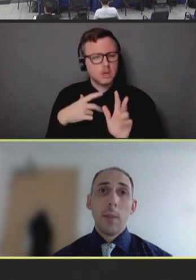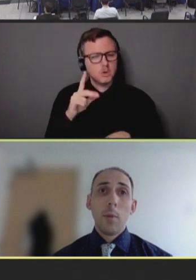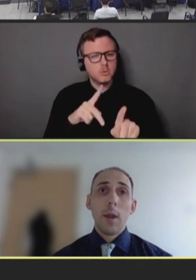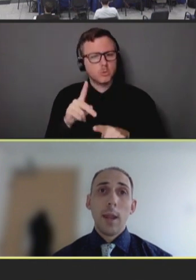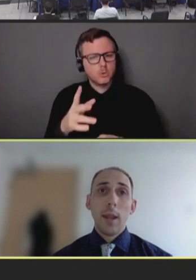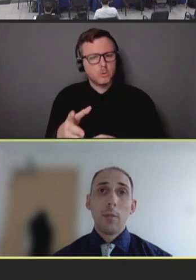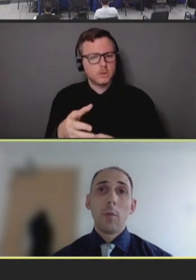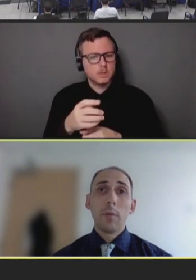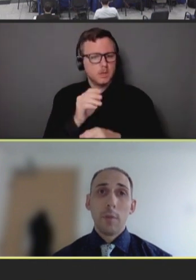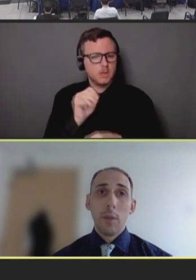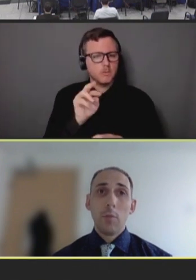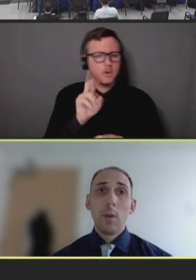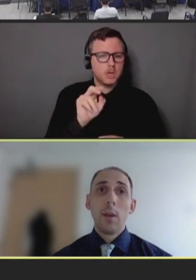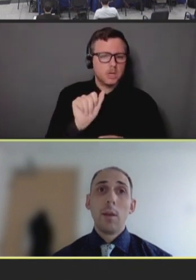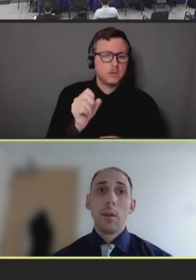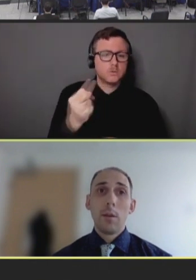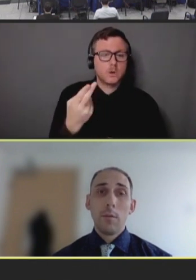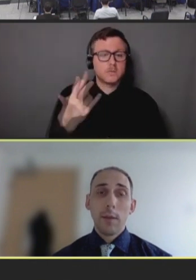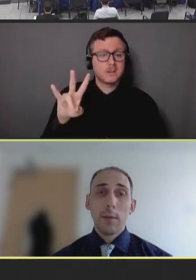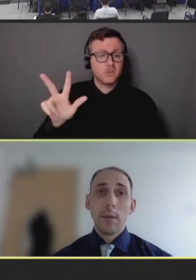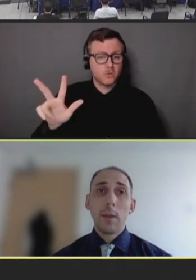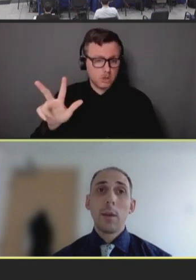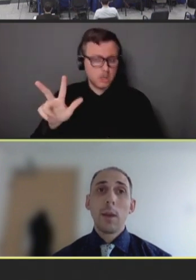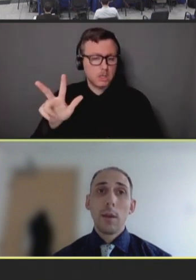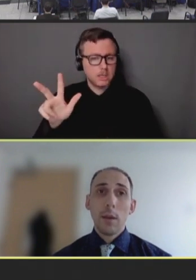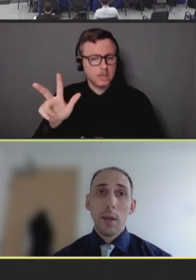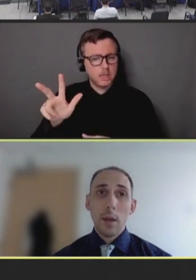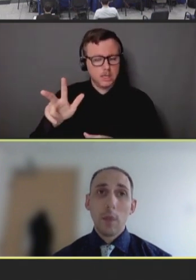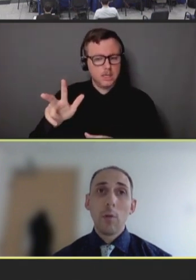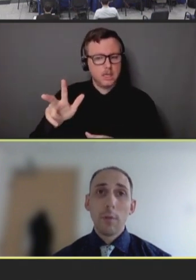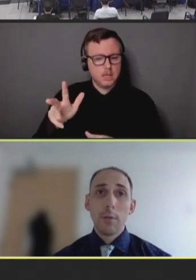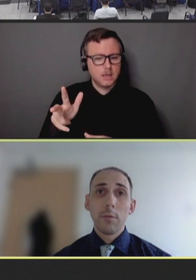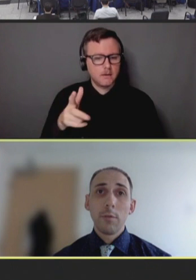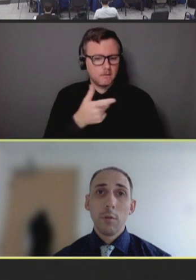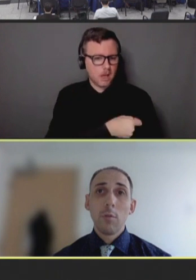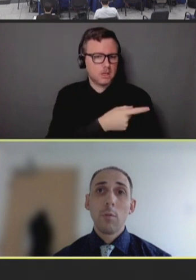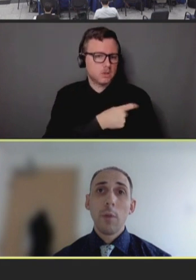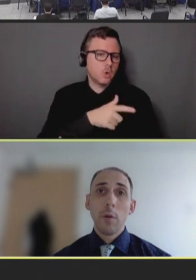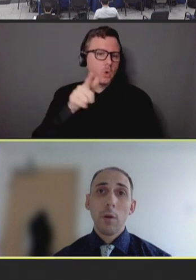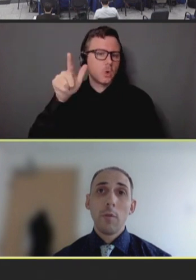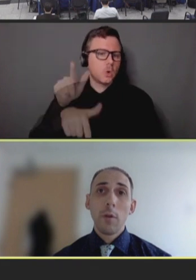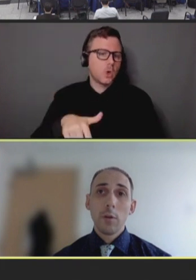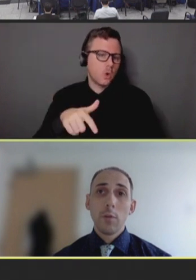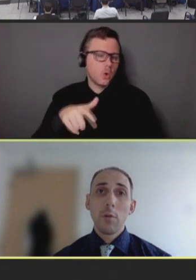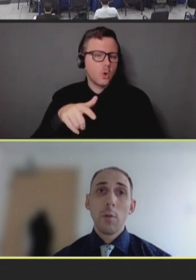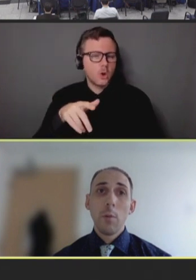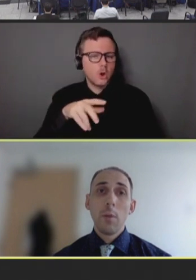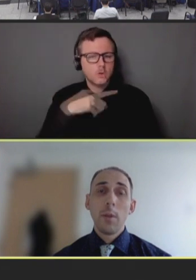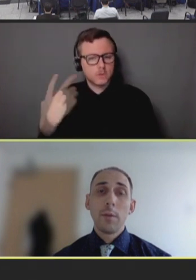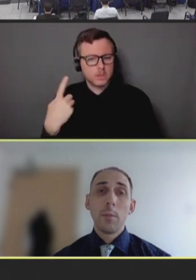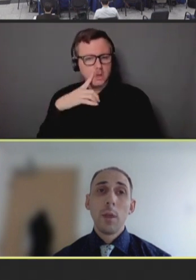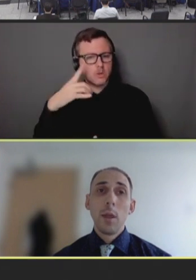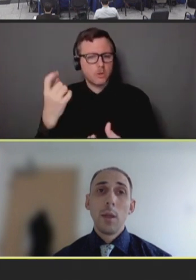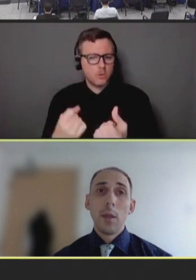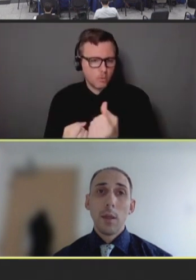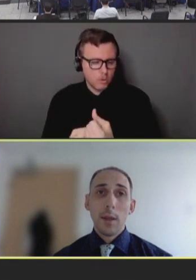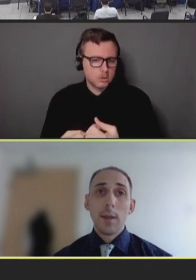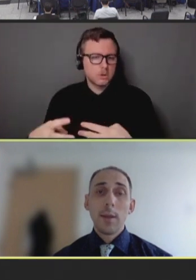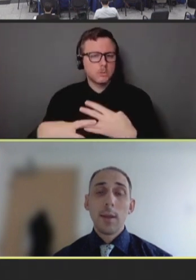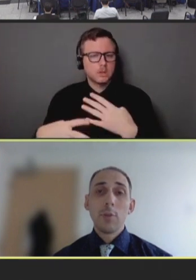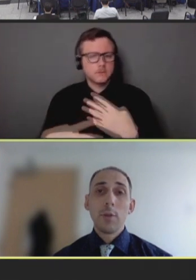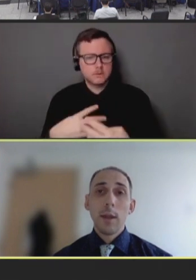vaccine had a lower risk of stroke, myocardial infarction, thromboembolism, and kidney injury